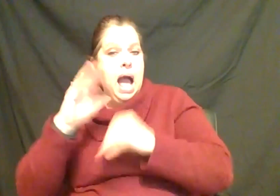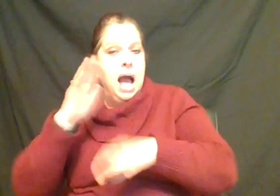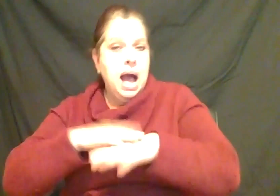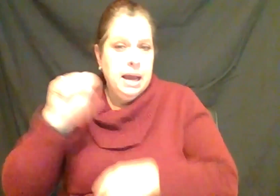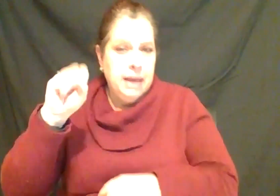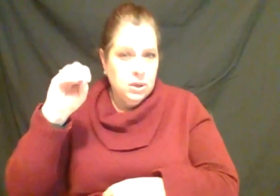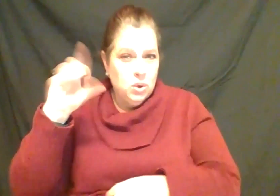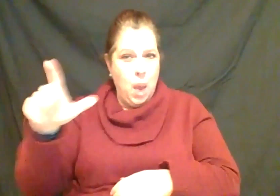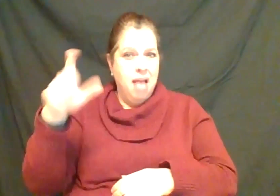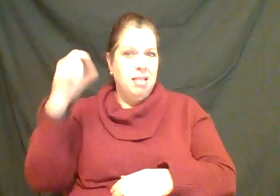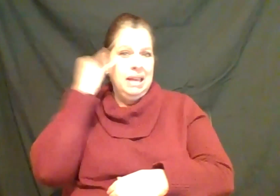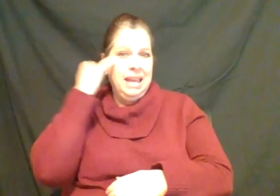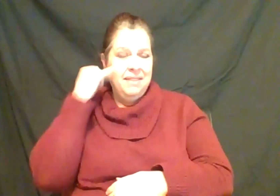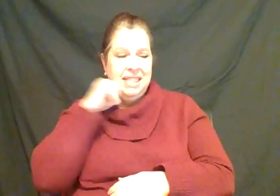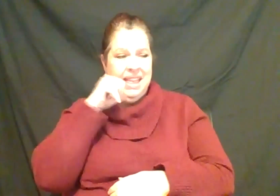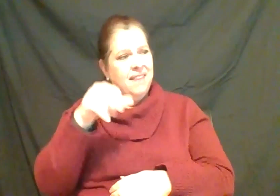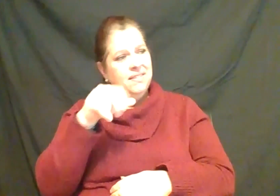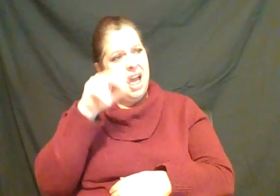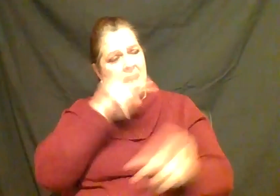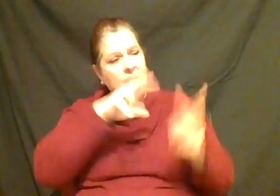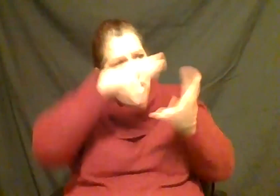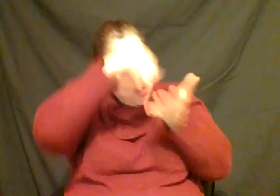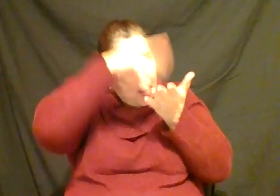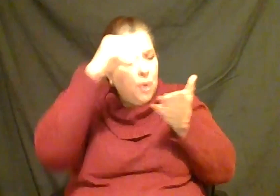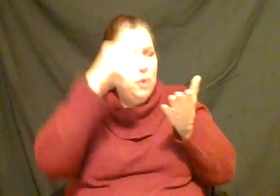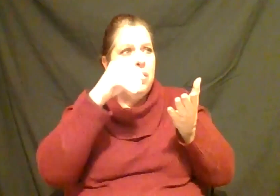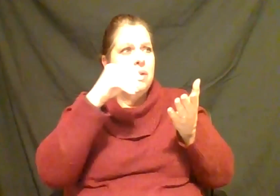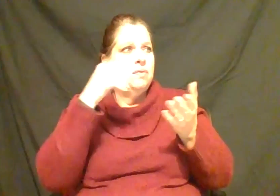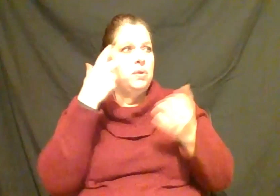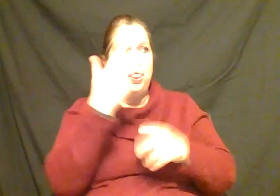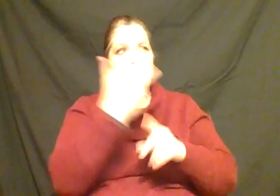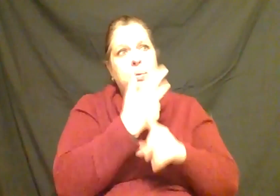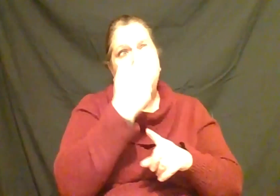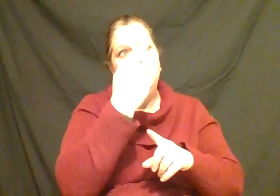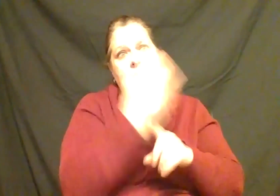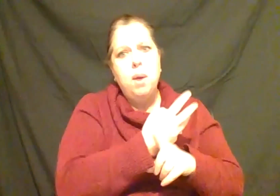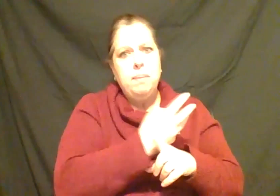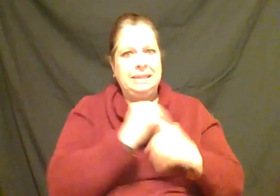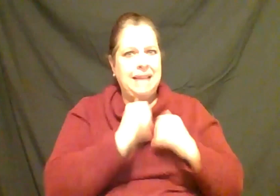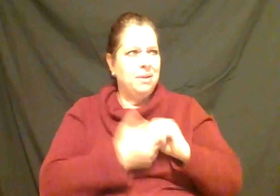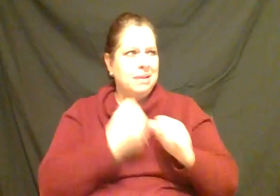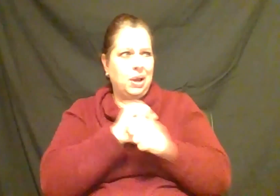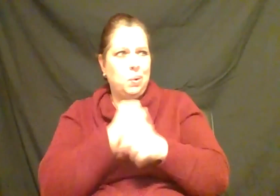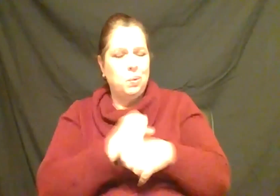for three to four months well one one of the in the in the four by four model and dr rogers may